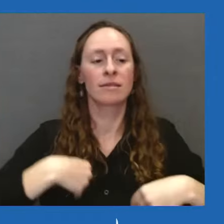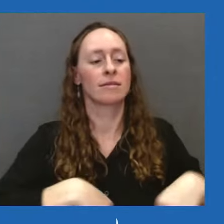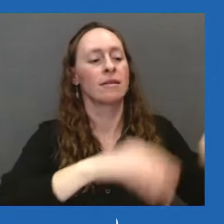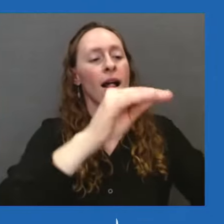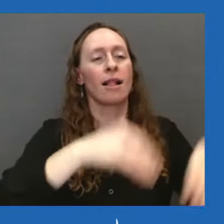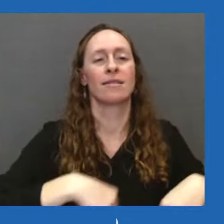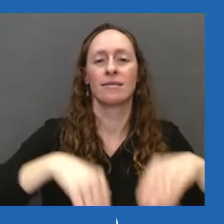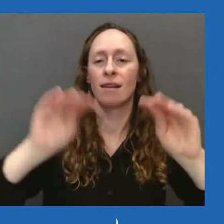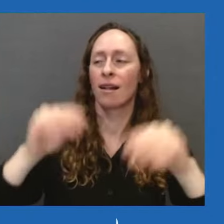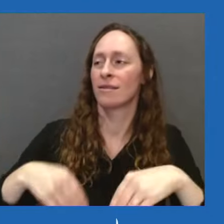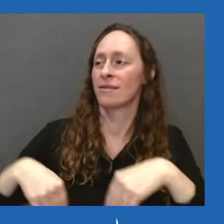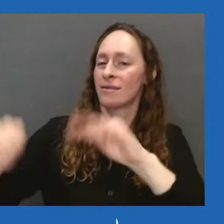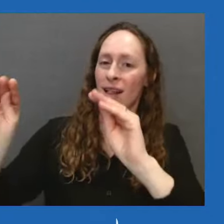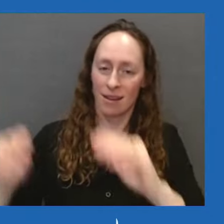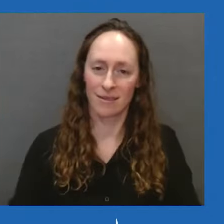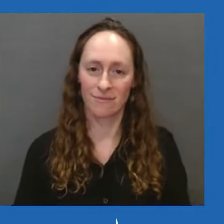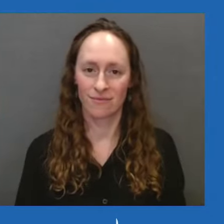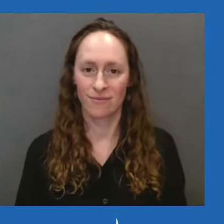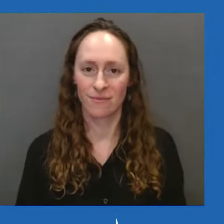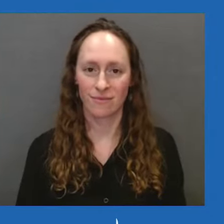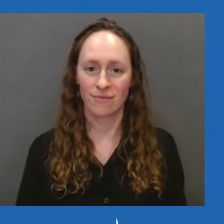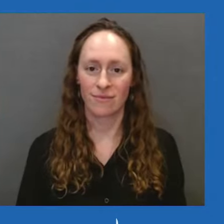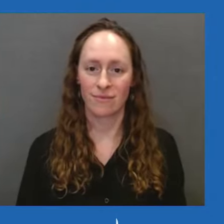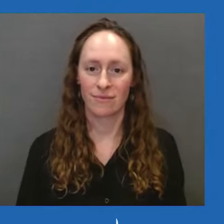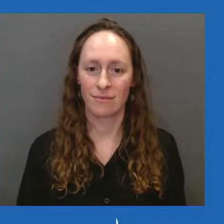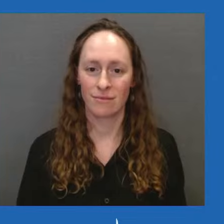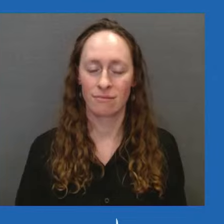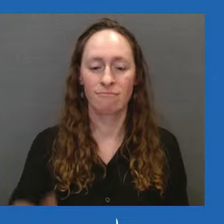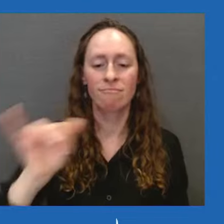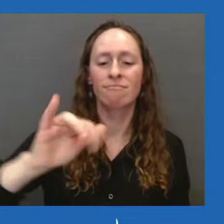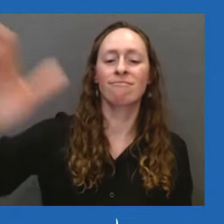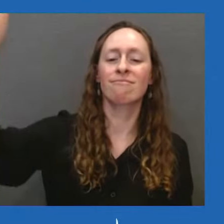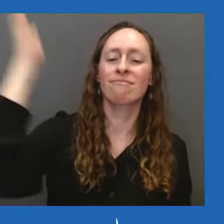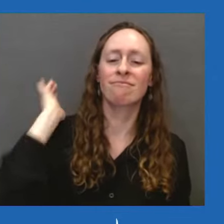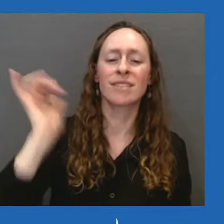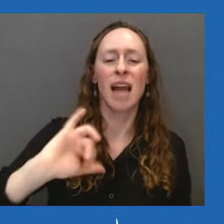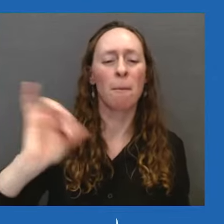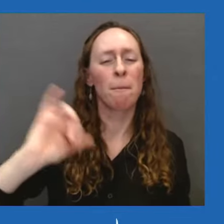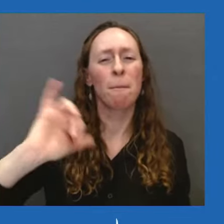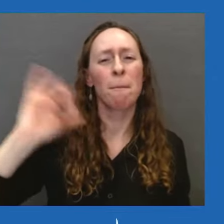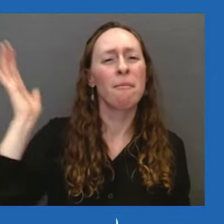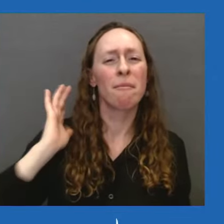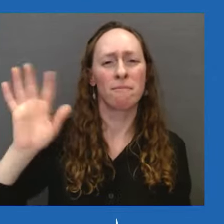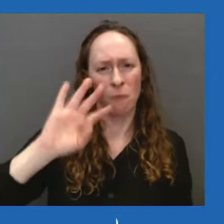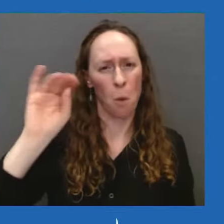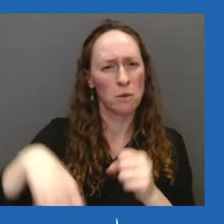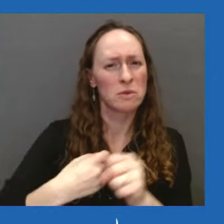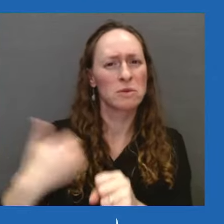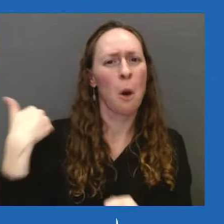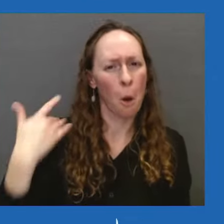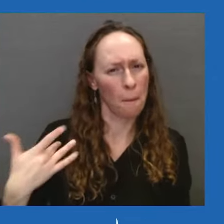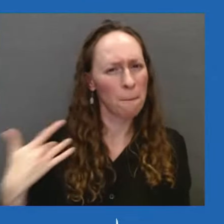Through my Bipartisan Infrastructure Law, we're also making the most substantial investment in American infrastructure since President Eisenhower